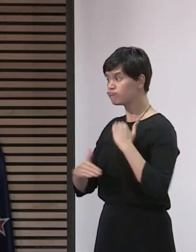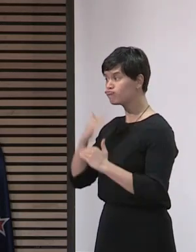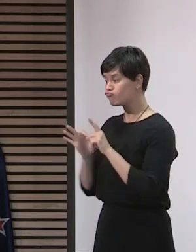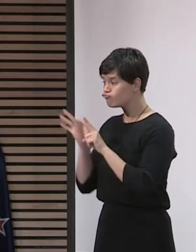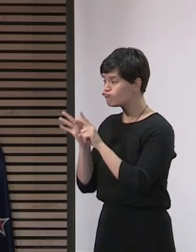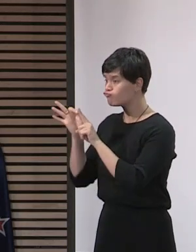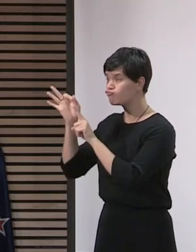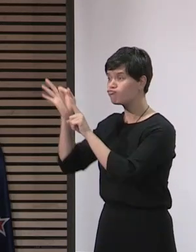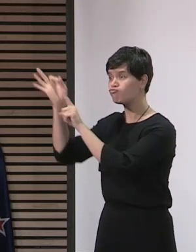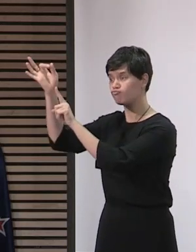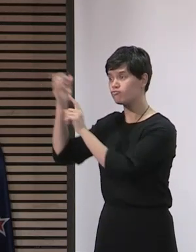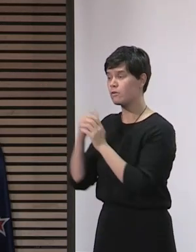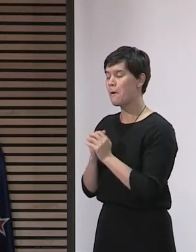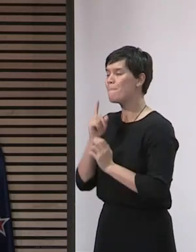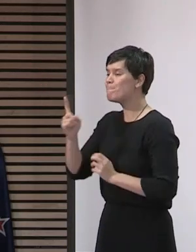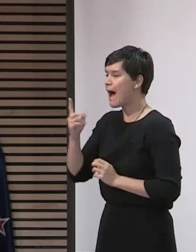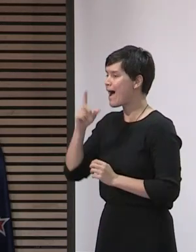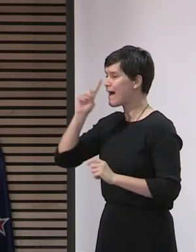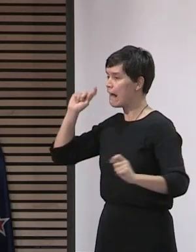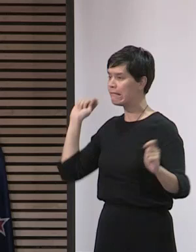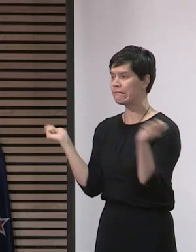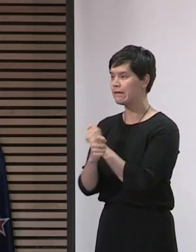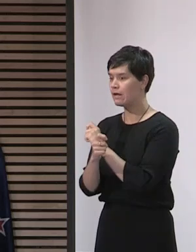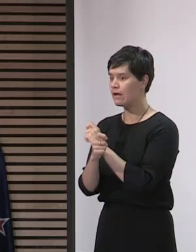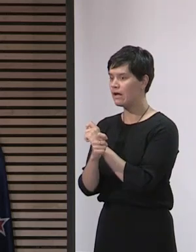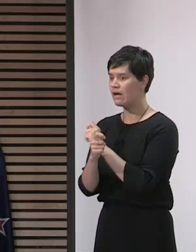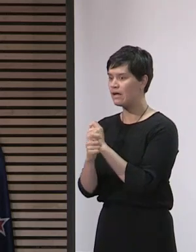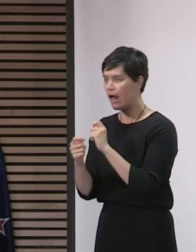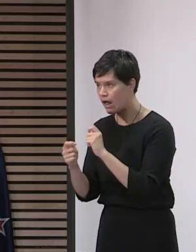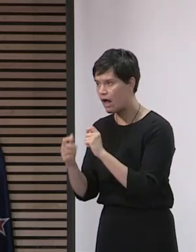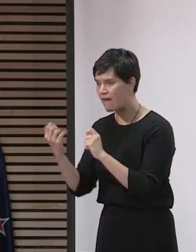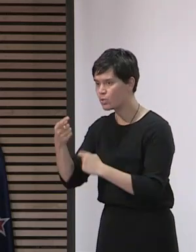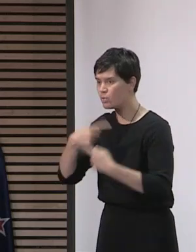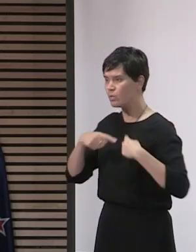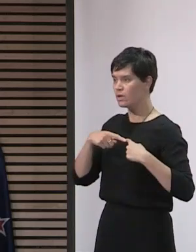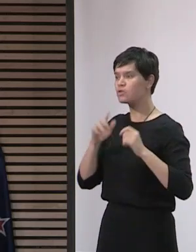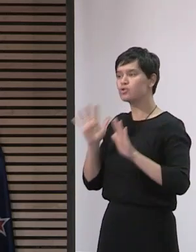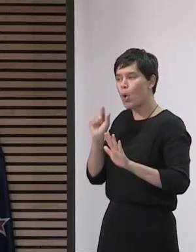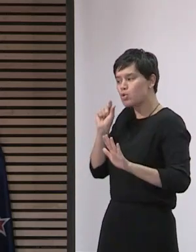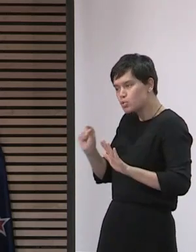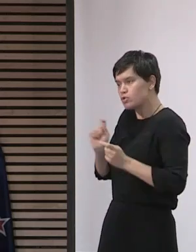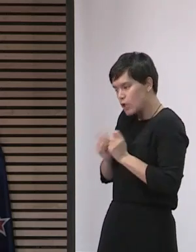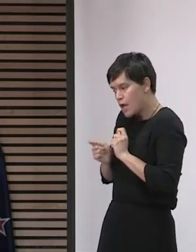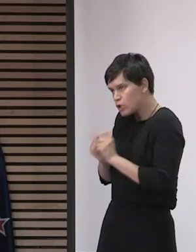will keep moving, but we'll do it in such a way that is sustainable, that we don't see